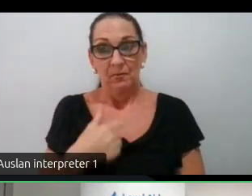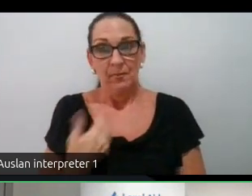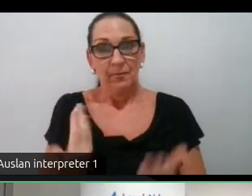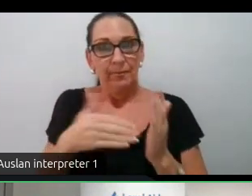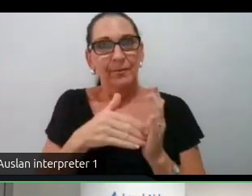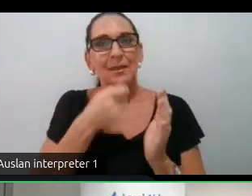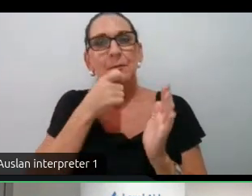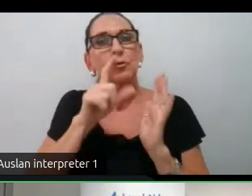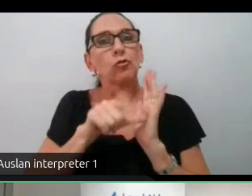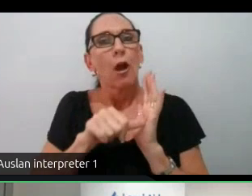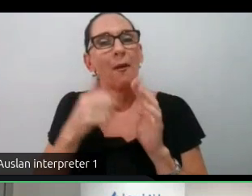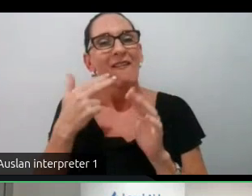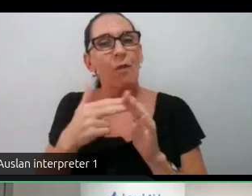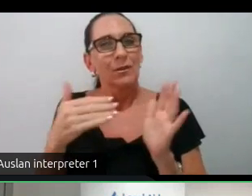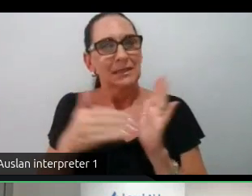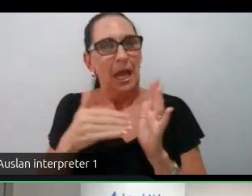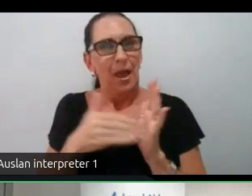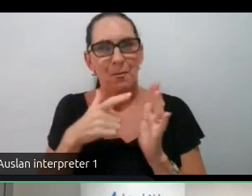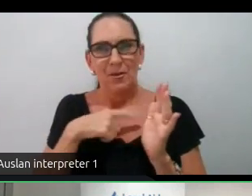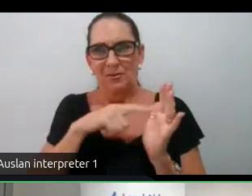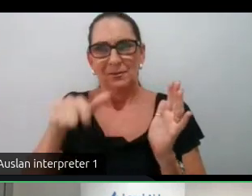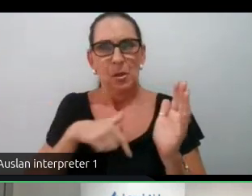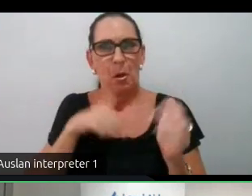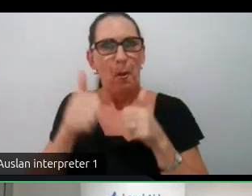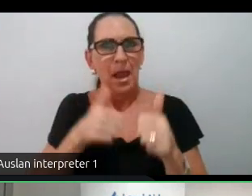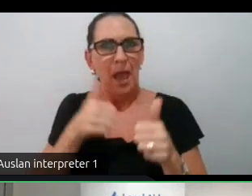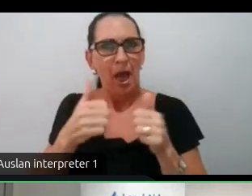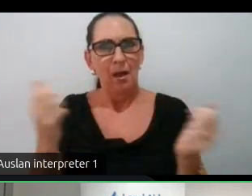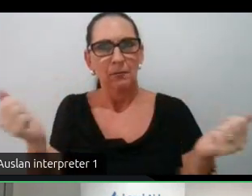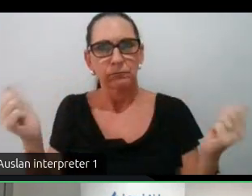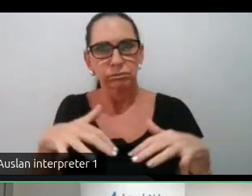little bit of extra time for today's webinars. This is a really popular topic every year. So,